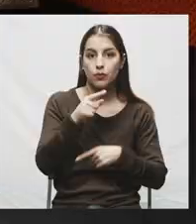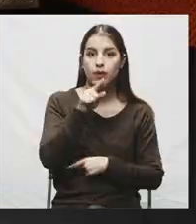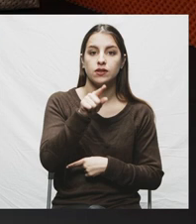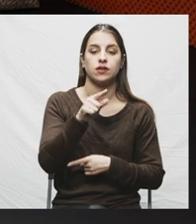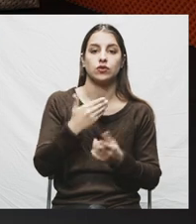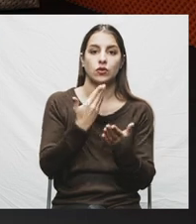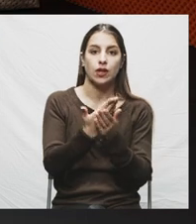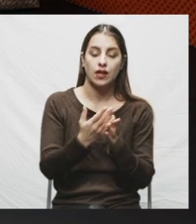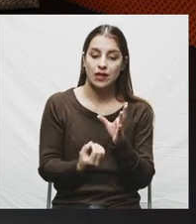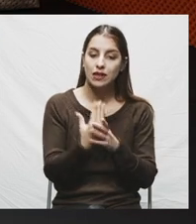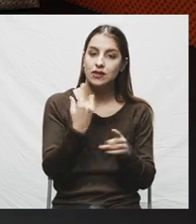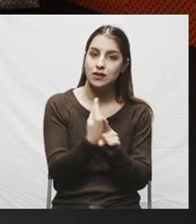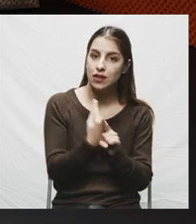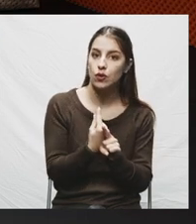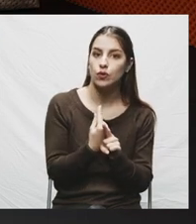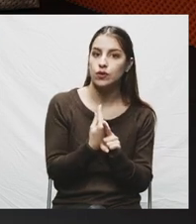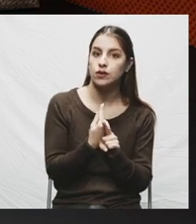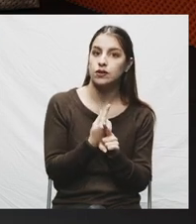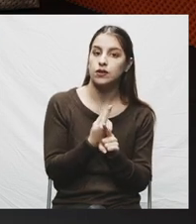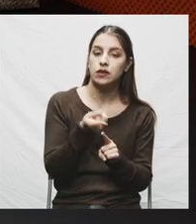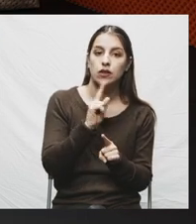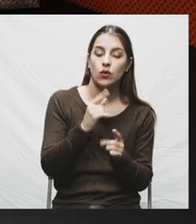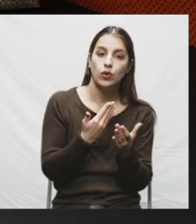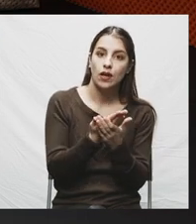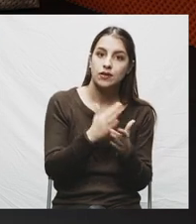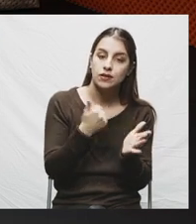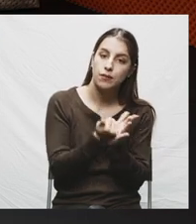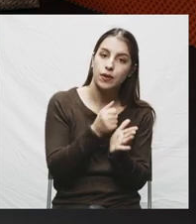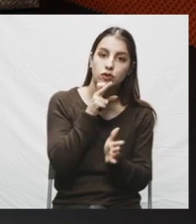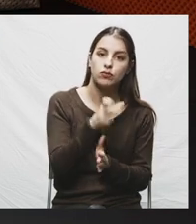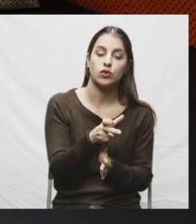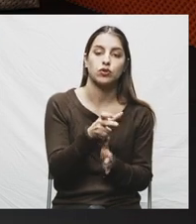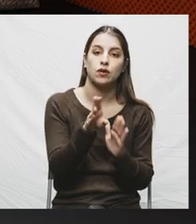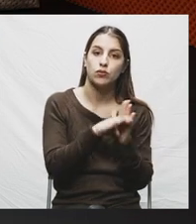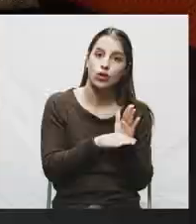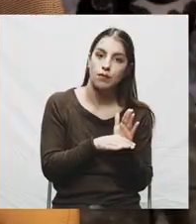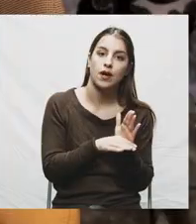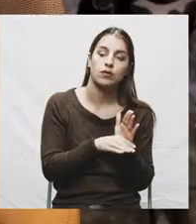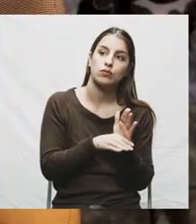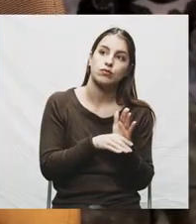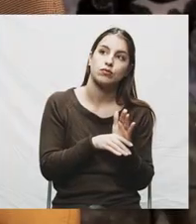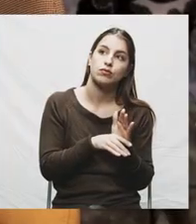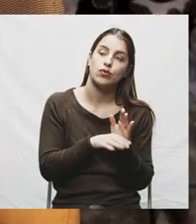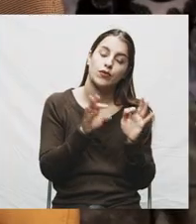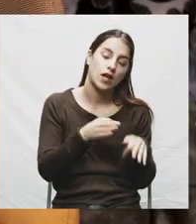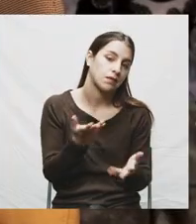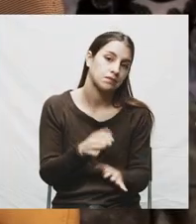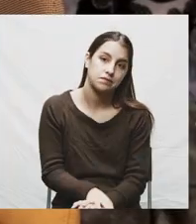so that all those things lead us to creation, and to not always need to answer, and to think of a final product.